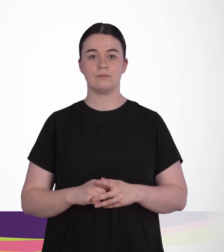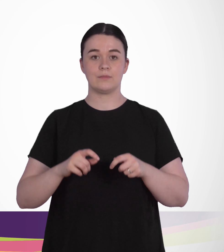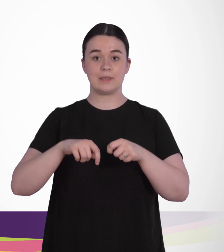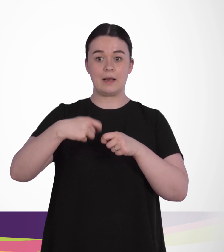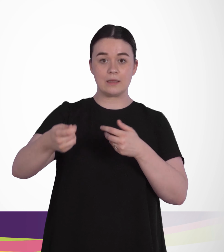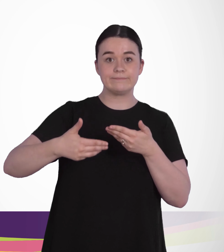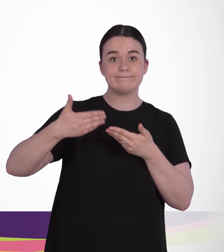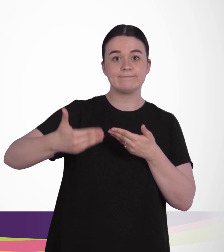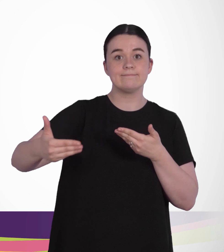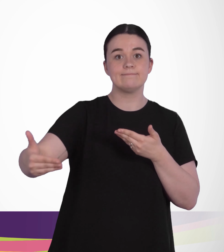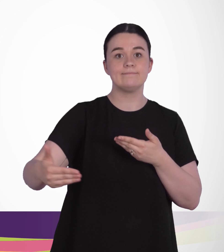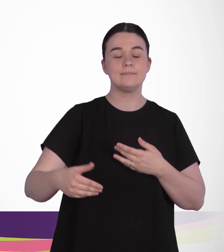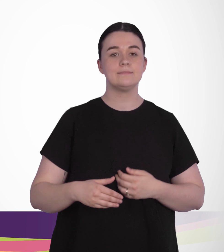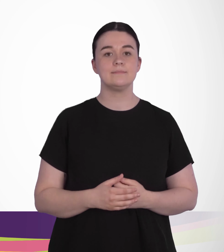Next steps